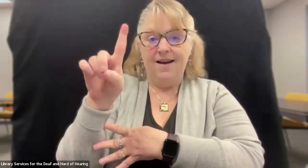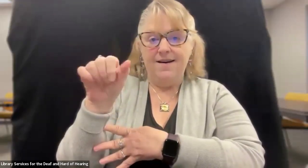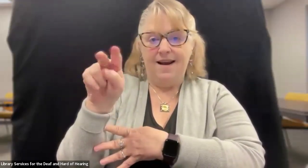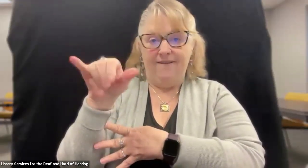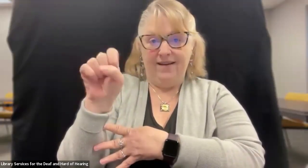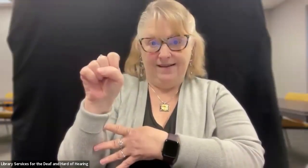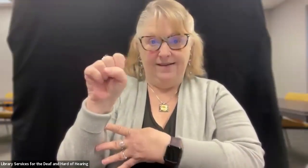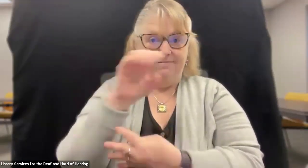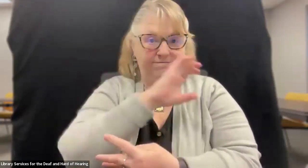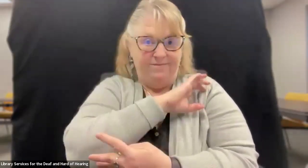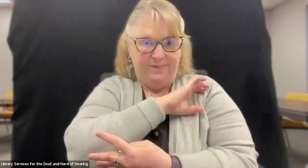Chrissy Davis.